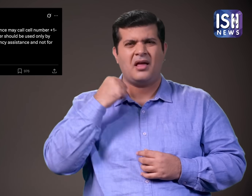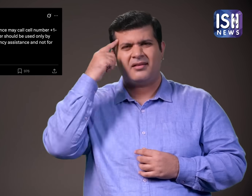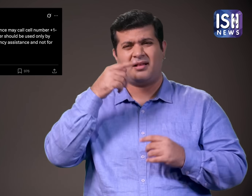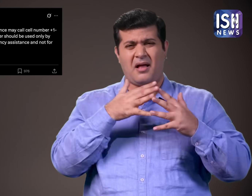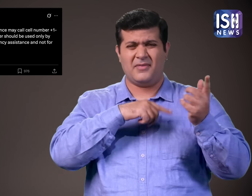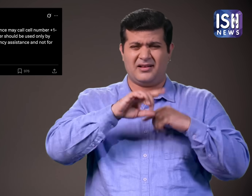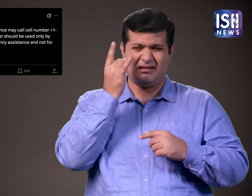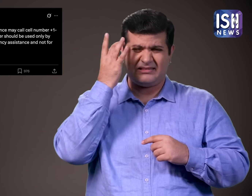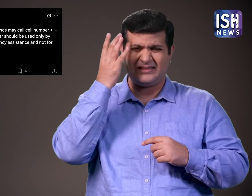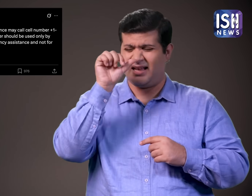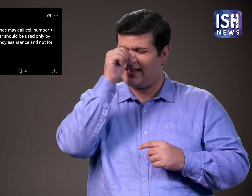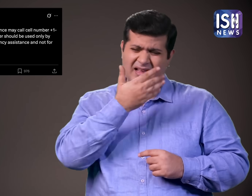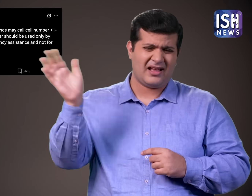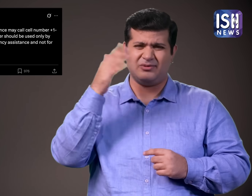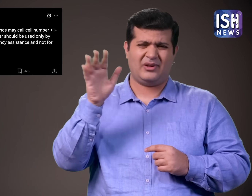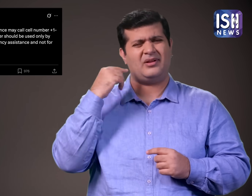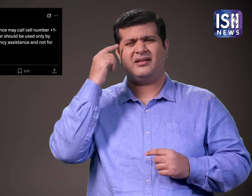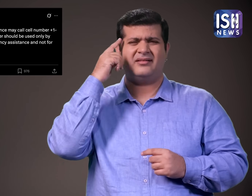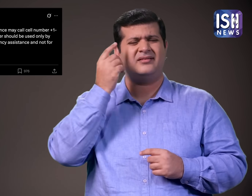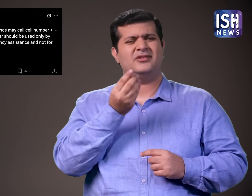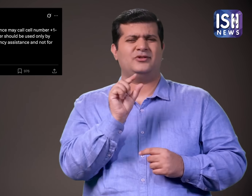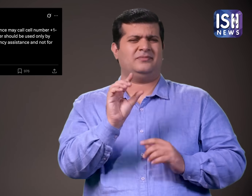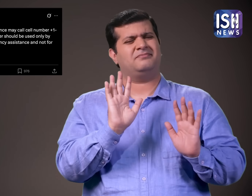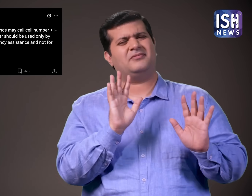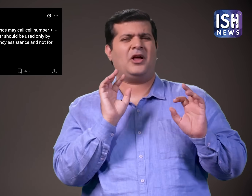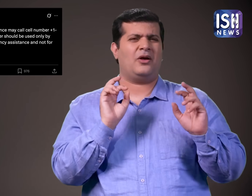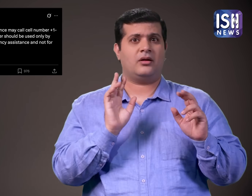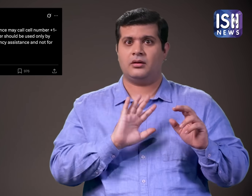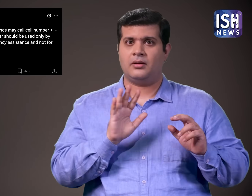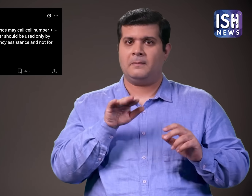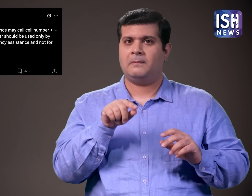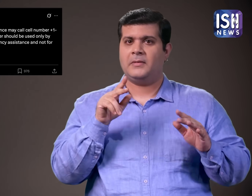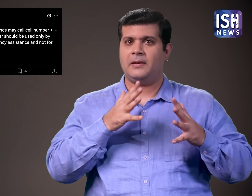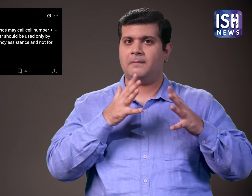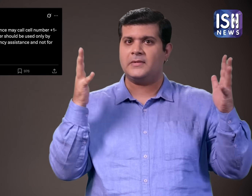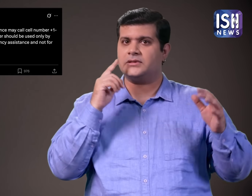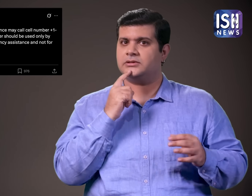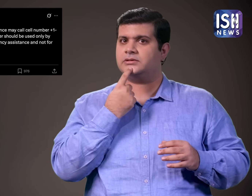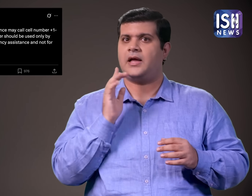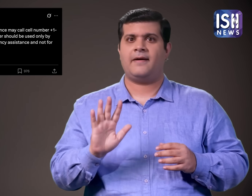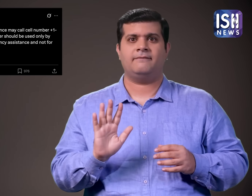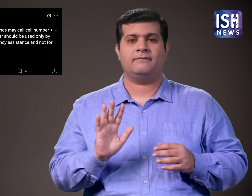Americans trying to block Indians is not a minor issue — it reflects deep frustration.